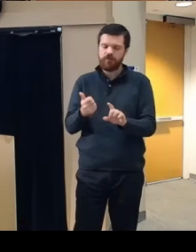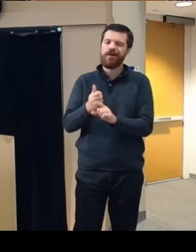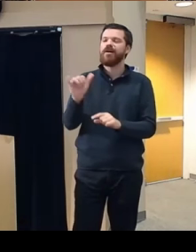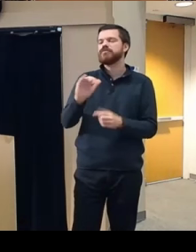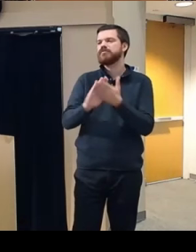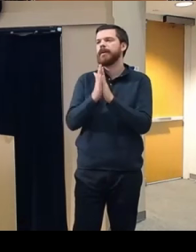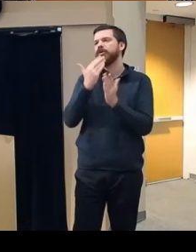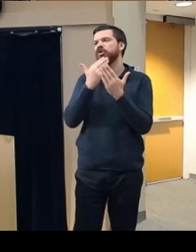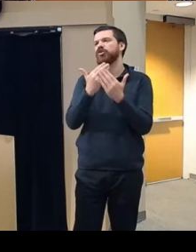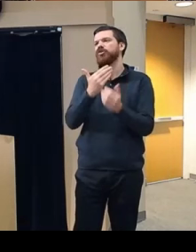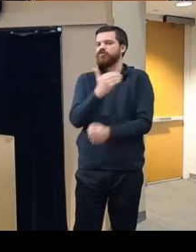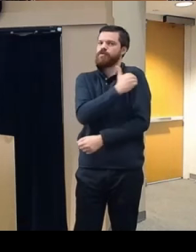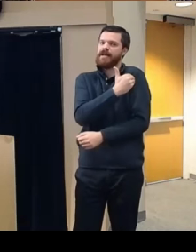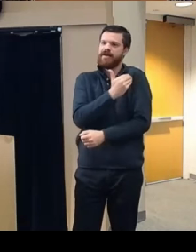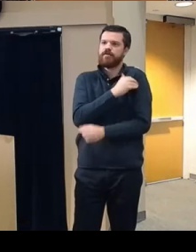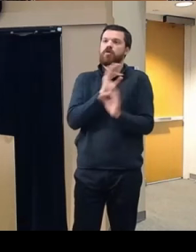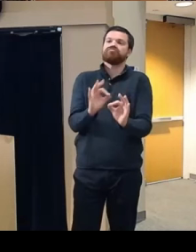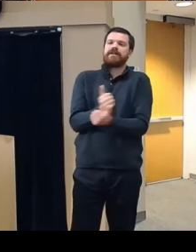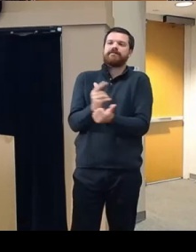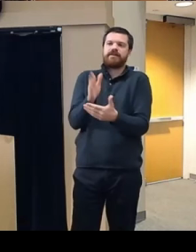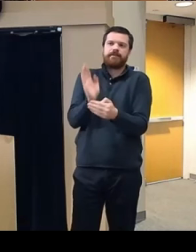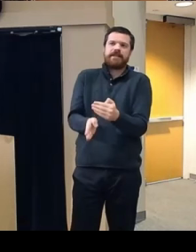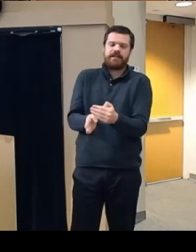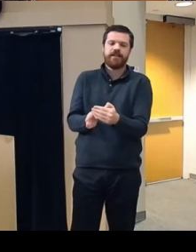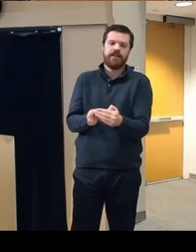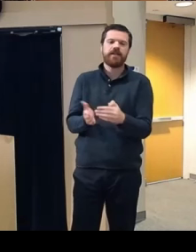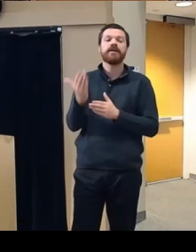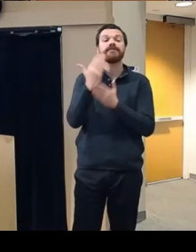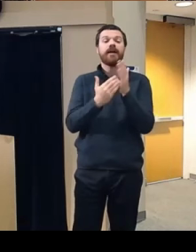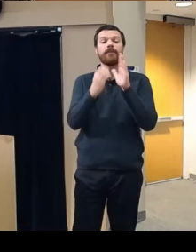um to to make make sure that that's all completed there are a few sections that are currently in